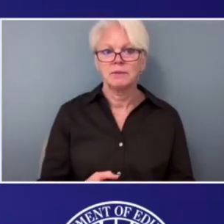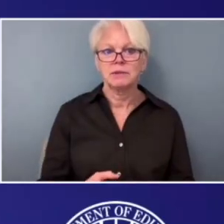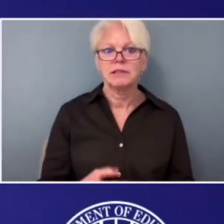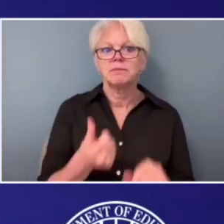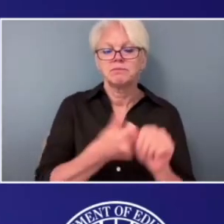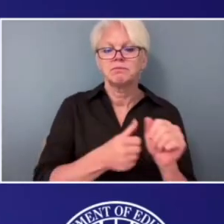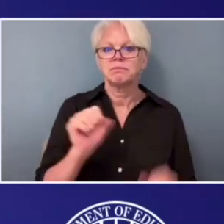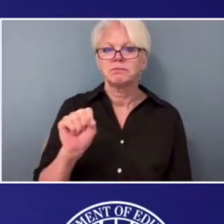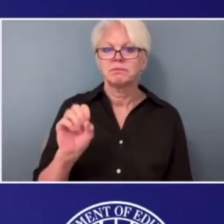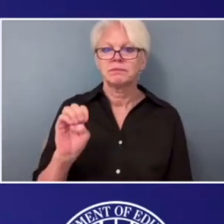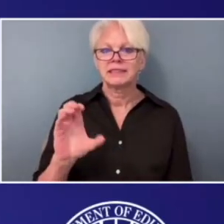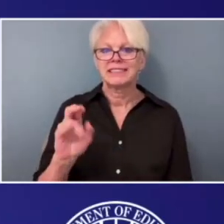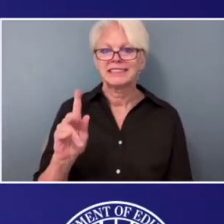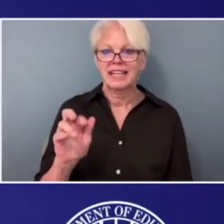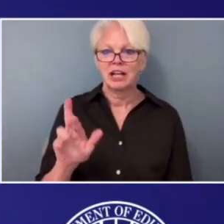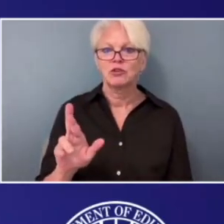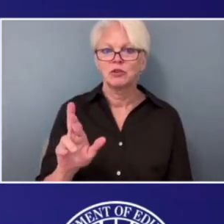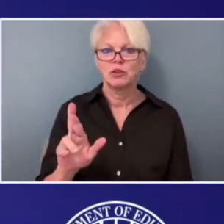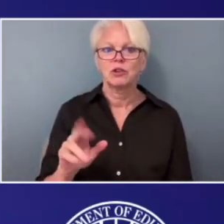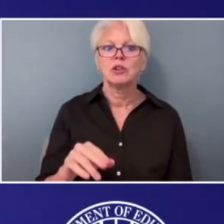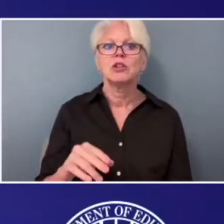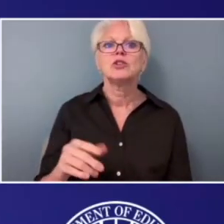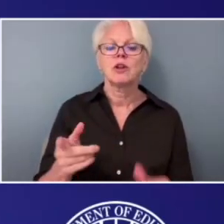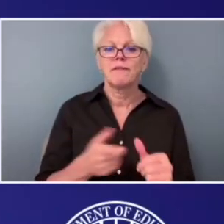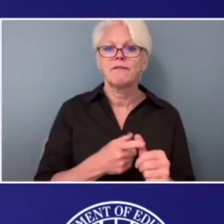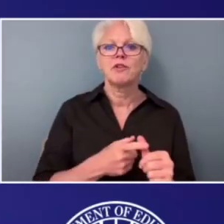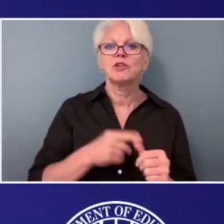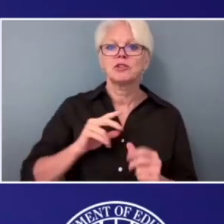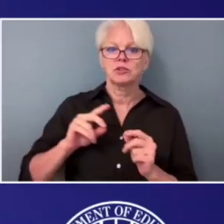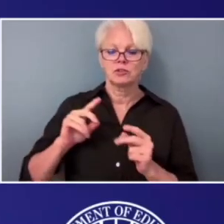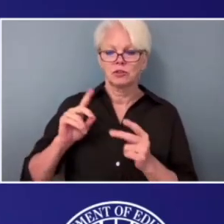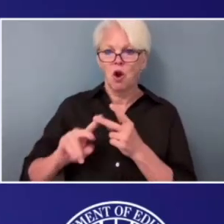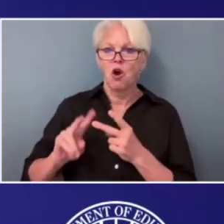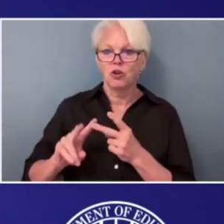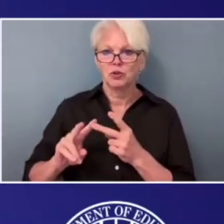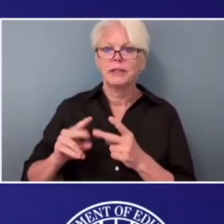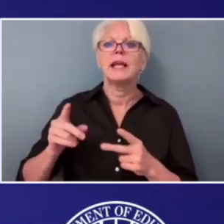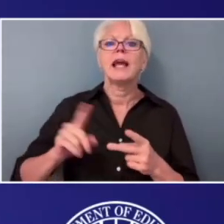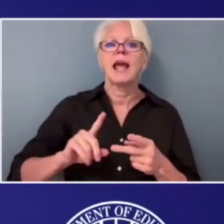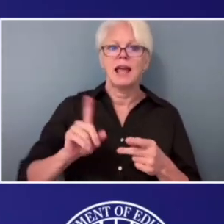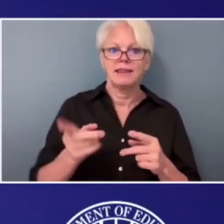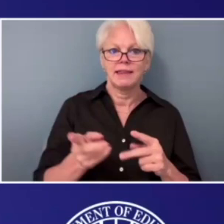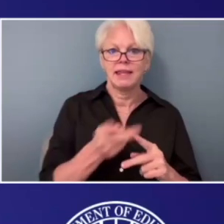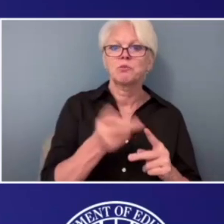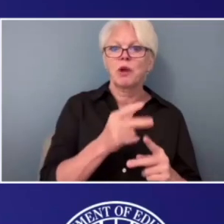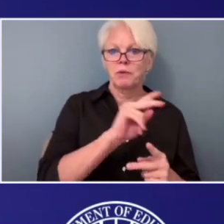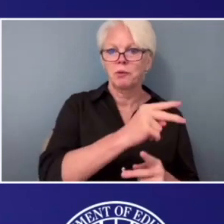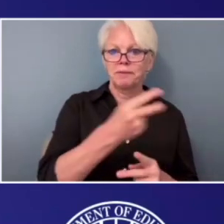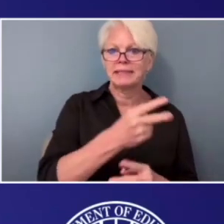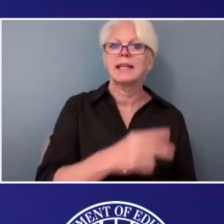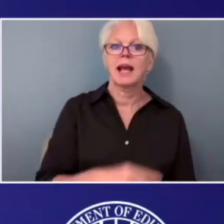And so we'll have the alternate go first and the primary second. If you could just say your name and that you're here, that would be really helpful.